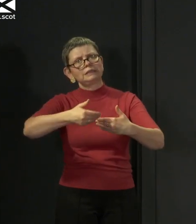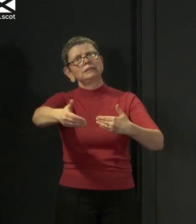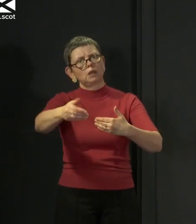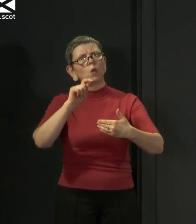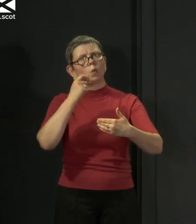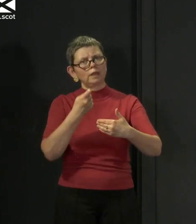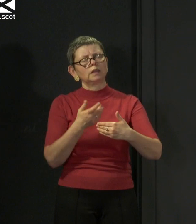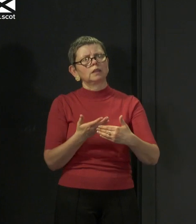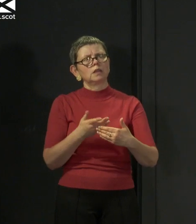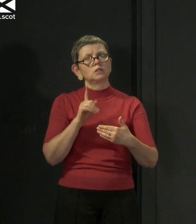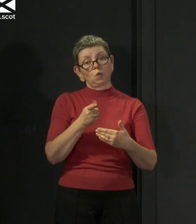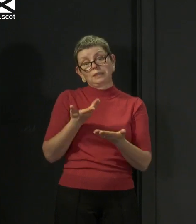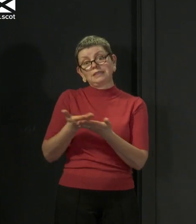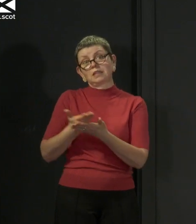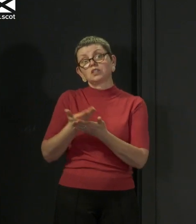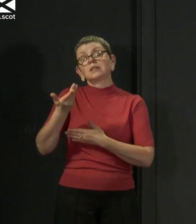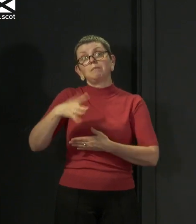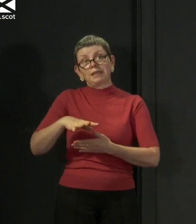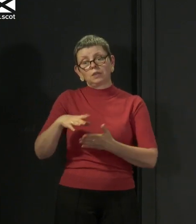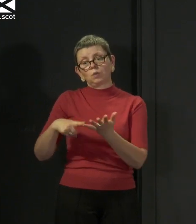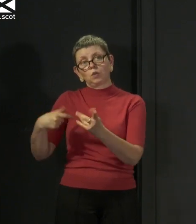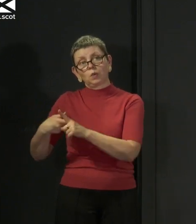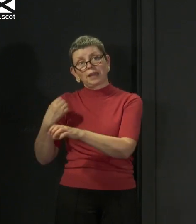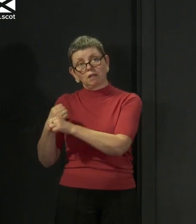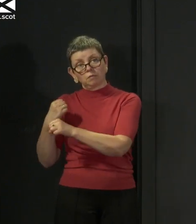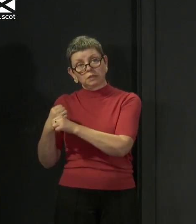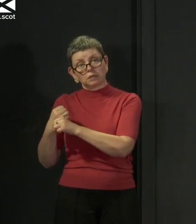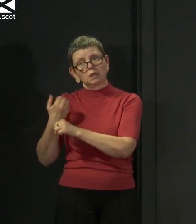are discussions we have been having with the UK government, and I think it is likely, it